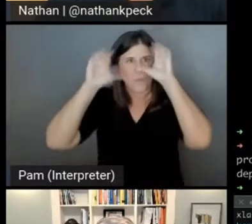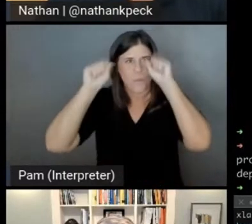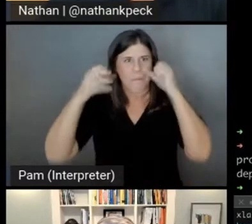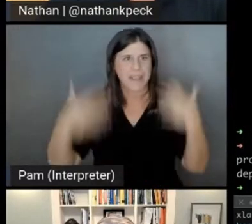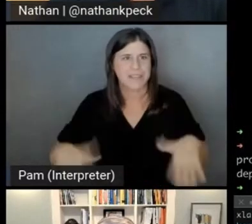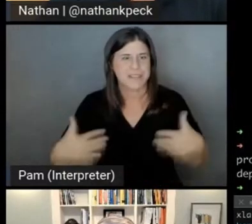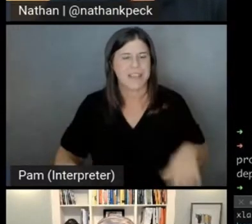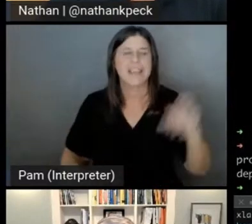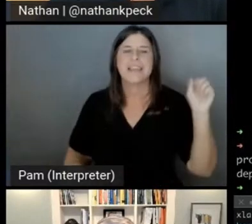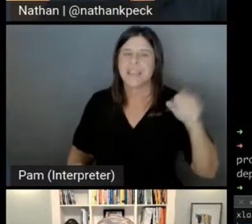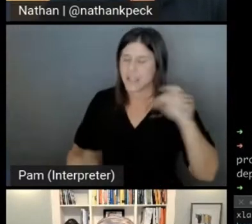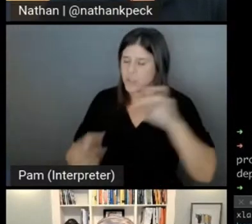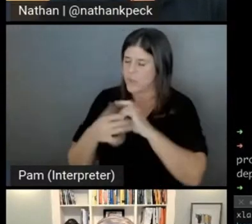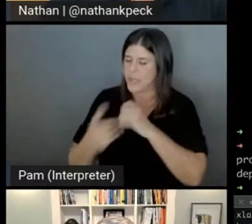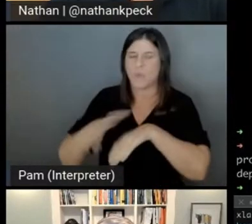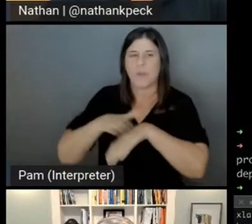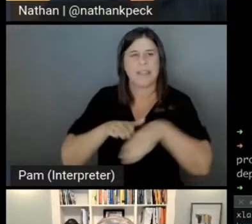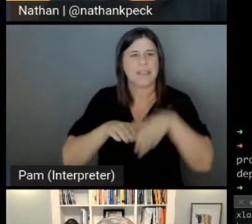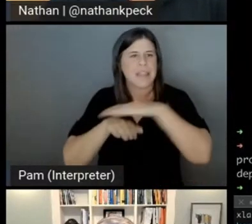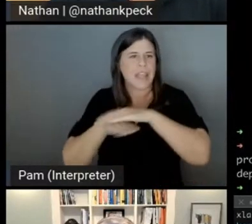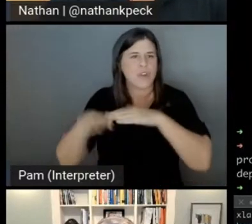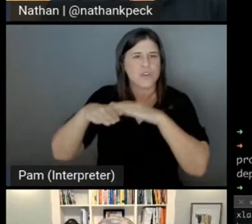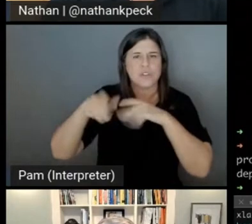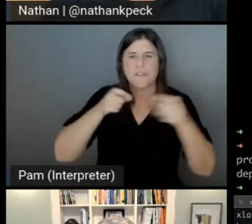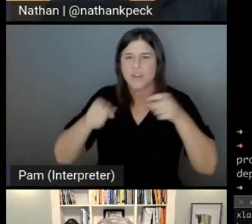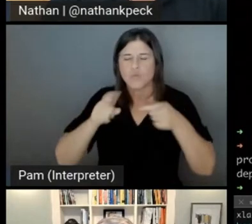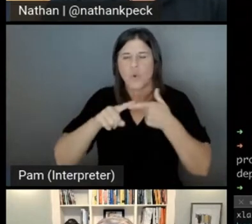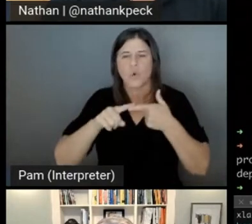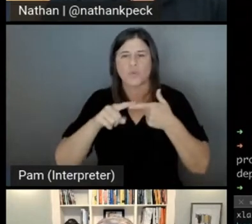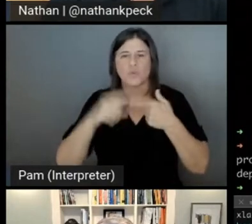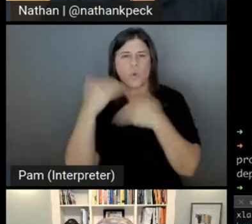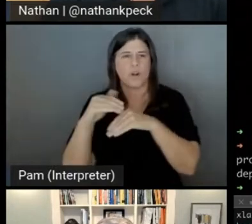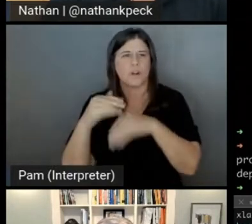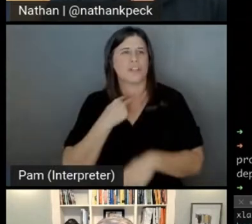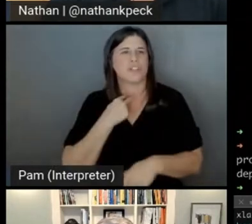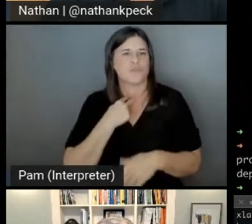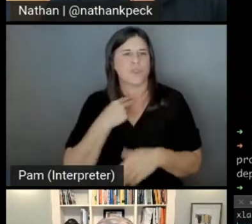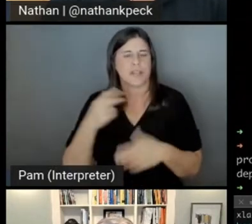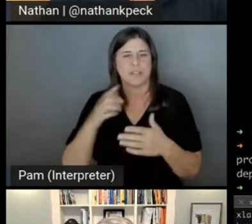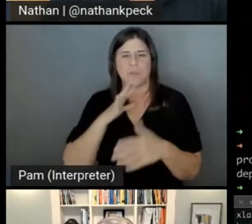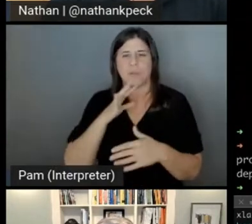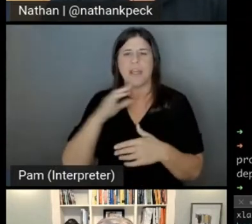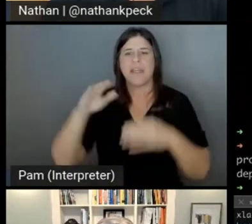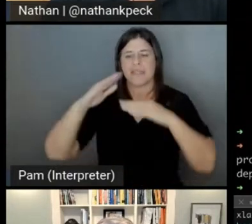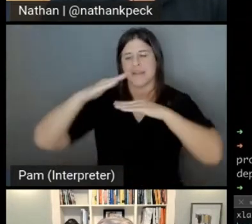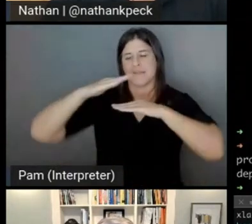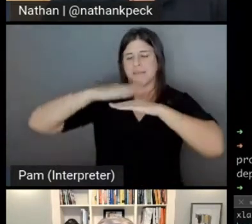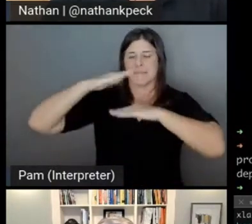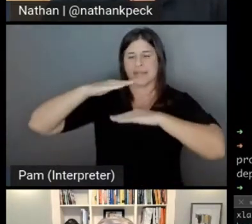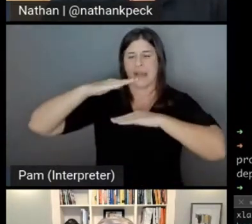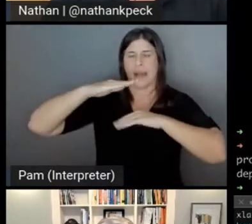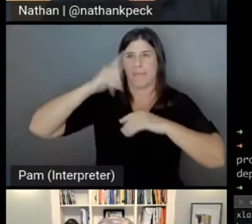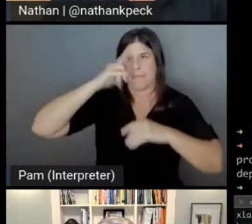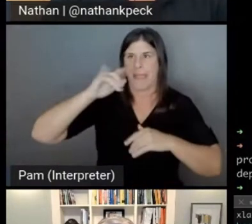It's all about layers of controls or layers of constraints as we think about it. So at the top level, it's the infinite flexibility VC-2,